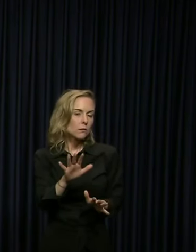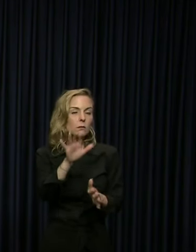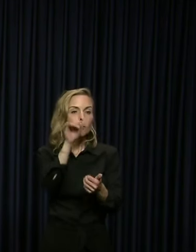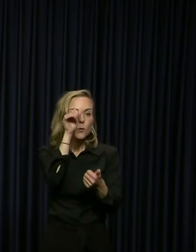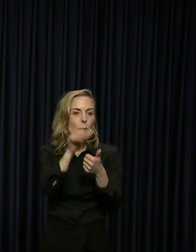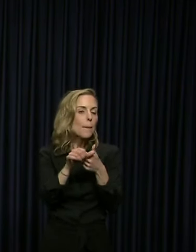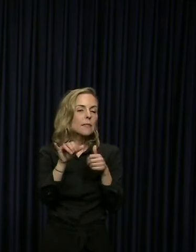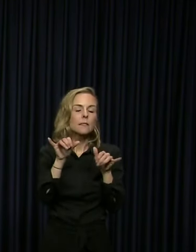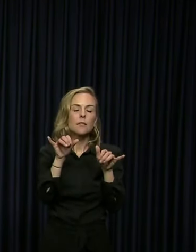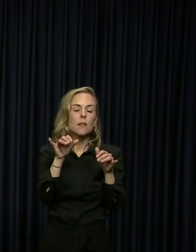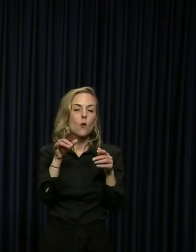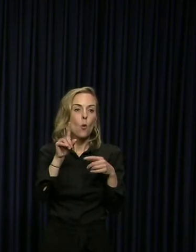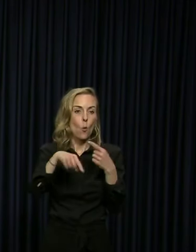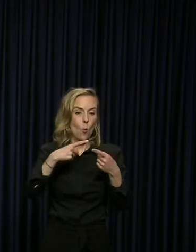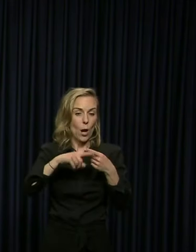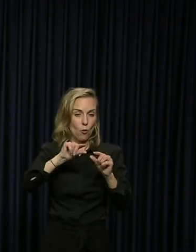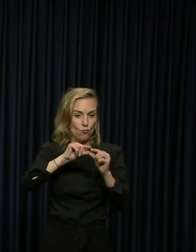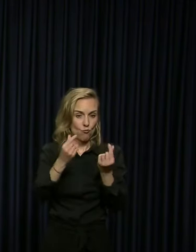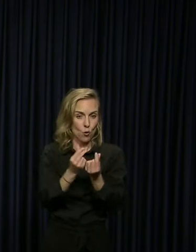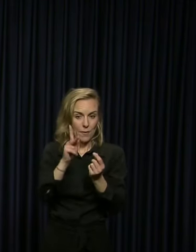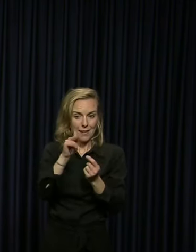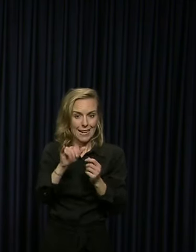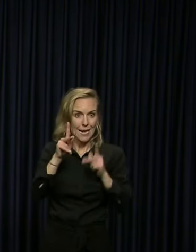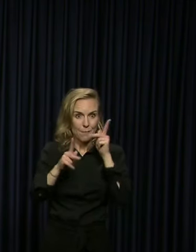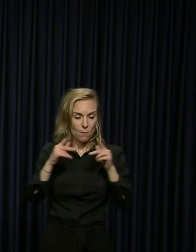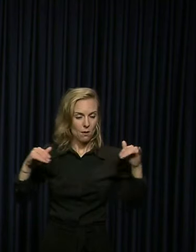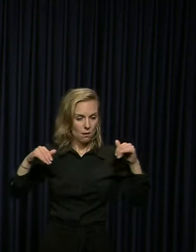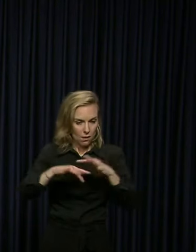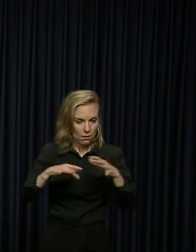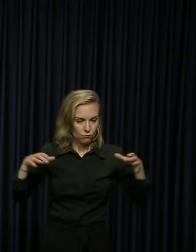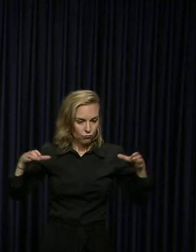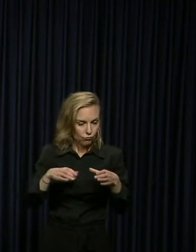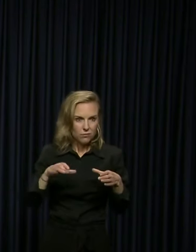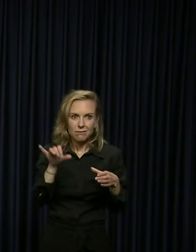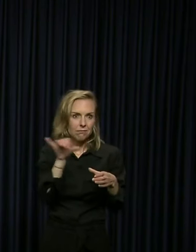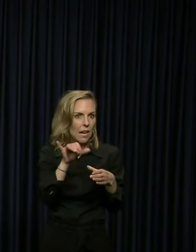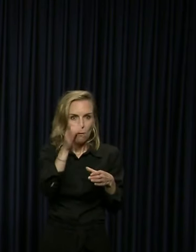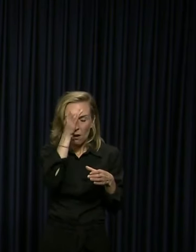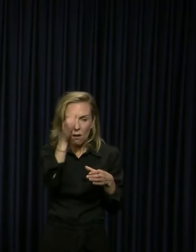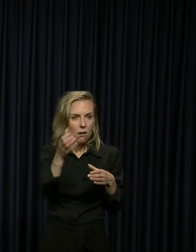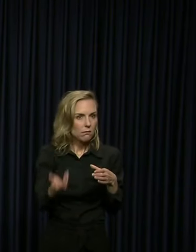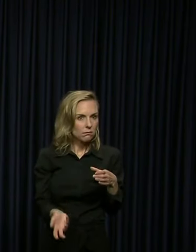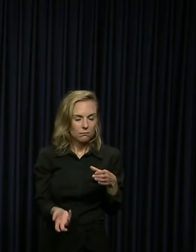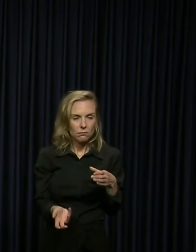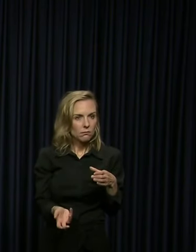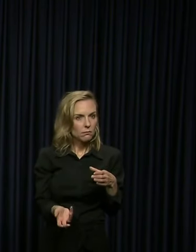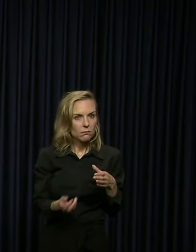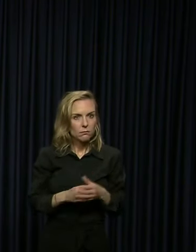NURSING HOMES ABSOLUTELY US IN BE PROTECTED DURING THIS